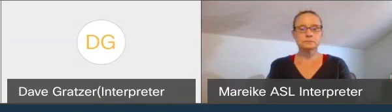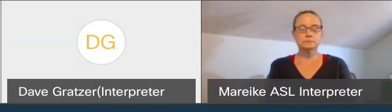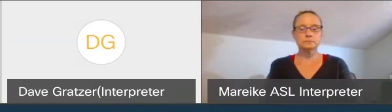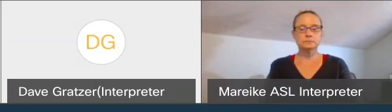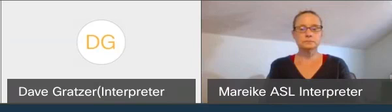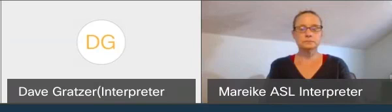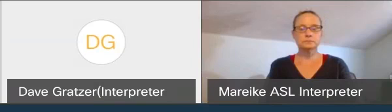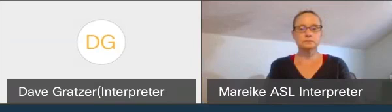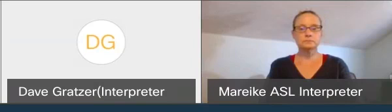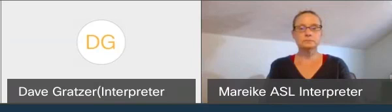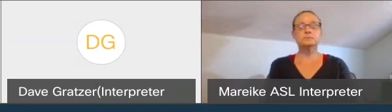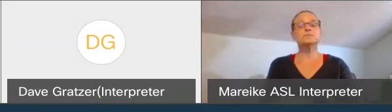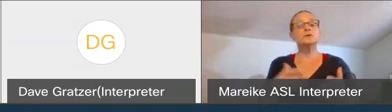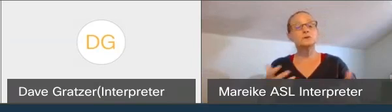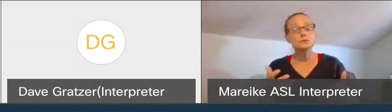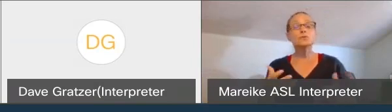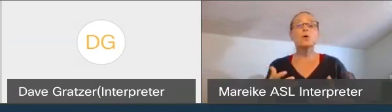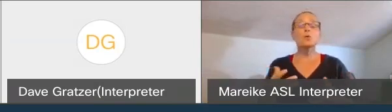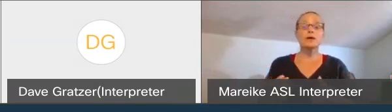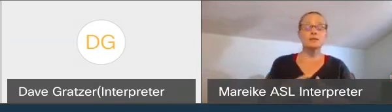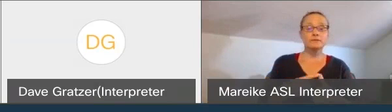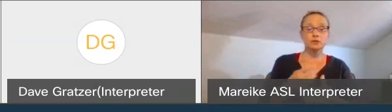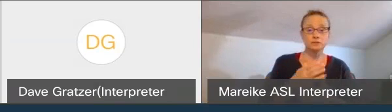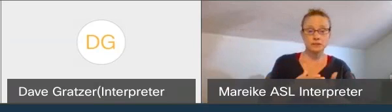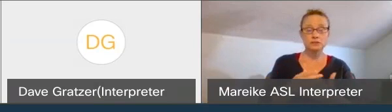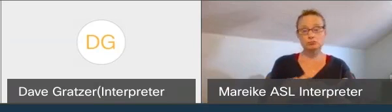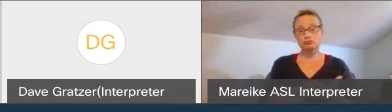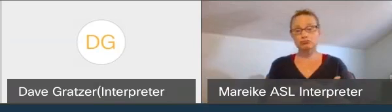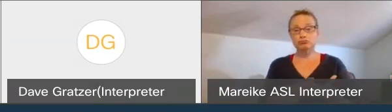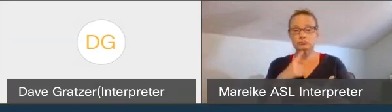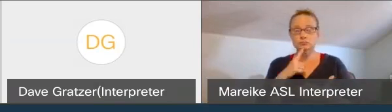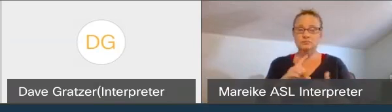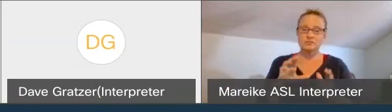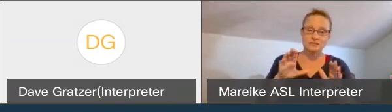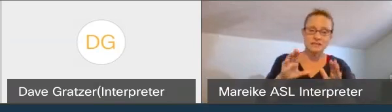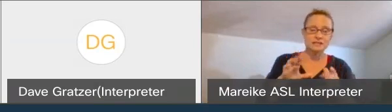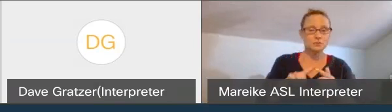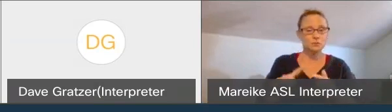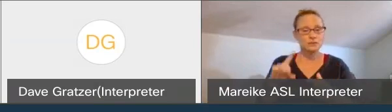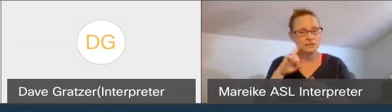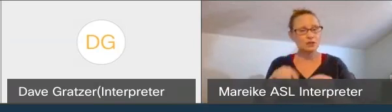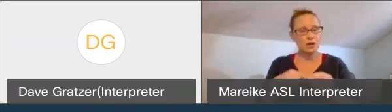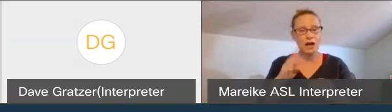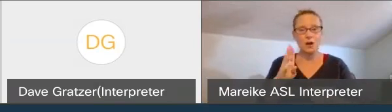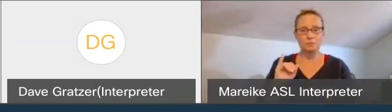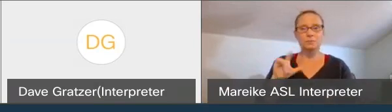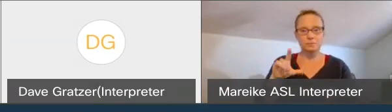Dunford: So, in that first segment, I think it's just fantastic to hear how Billings Police Department has